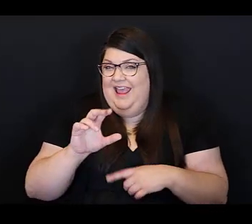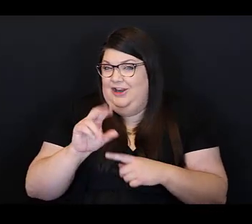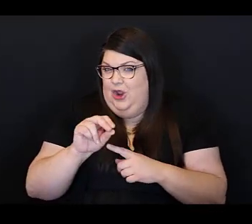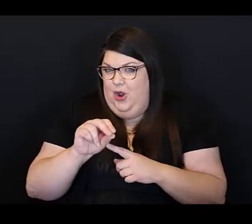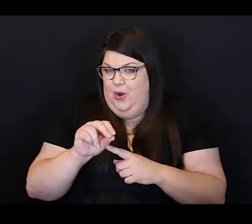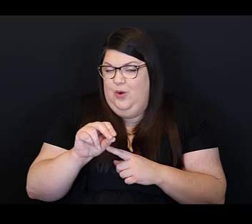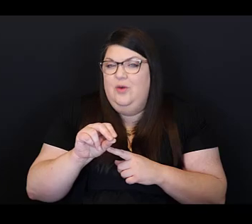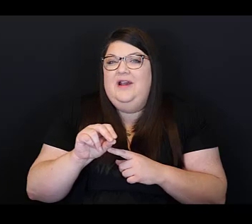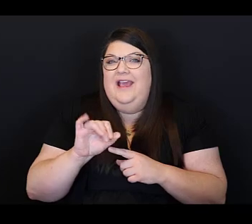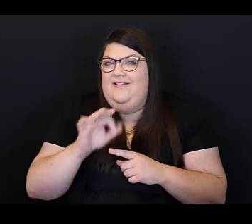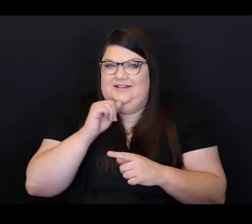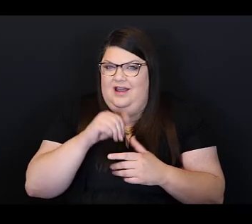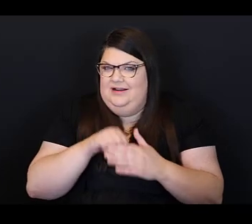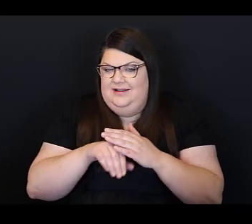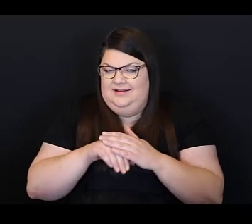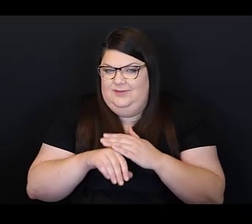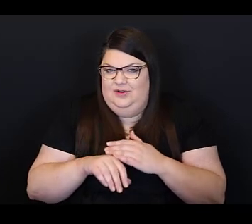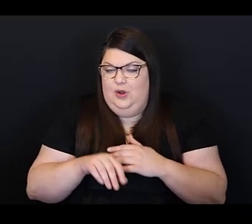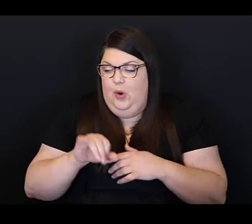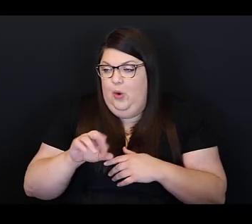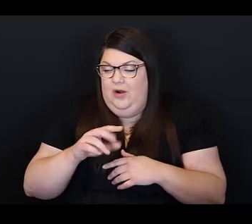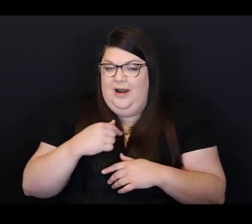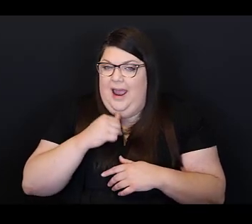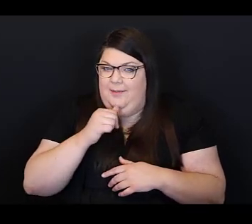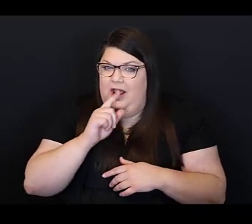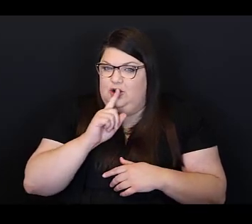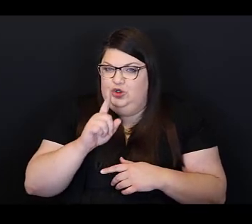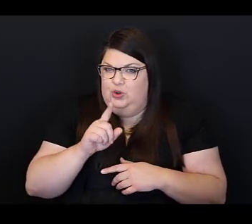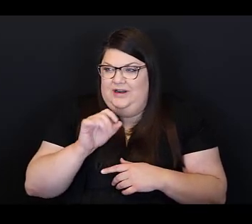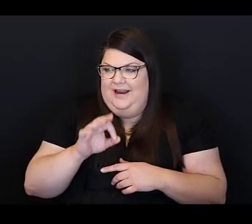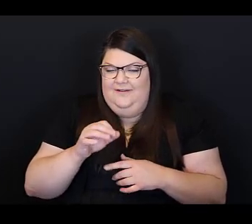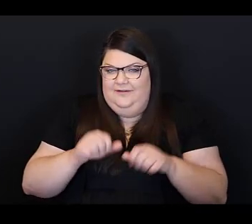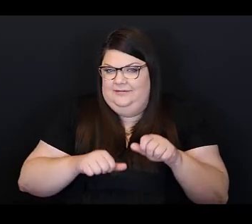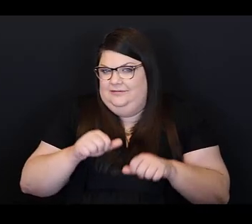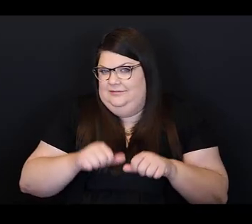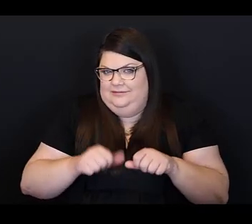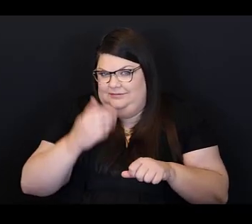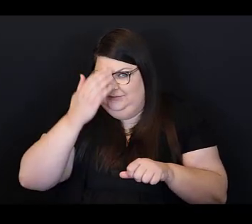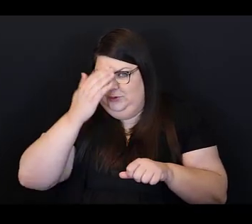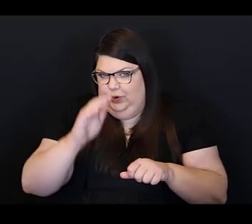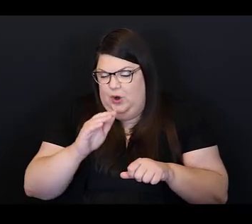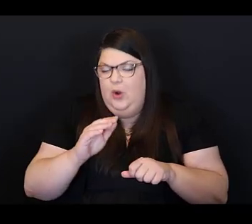the material is inaccessible, or select I'm not sure if you are uncertain and continue